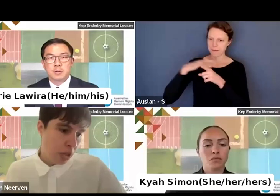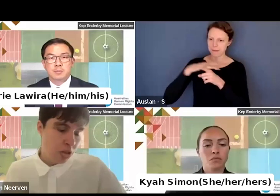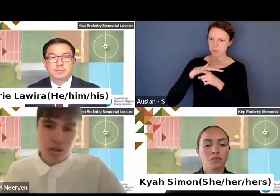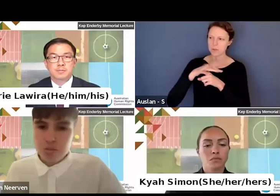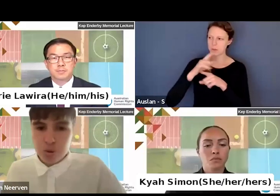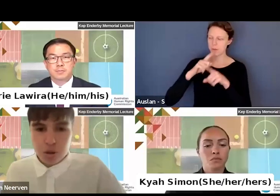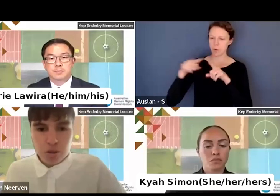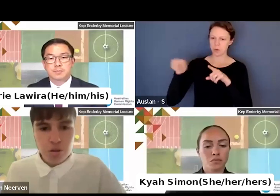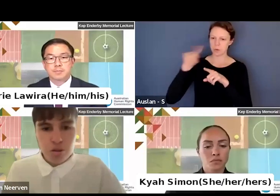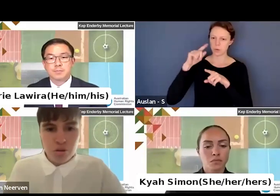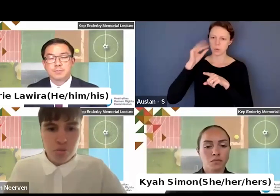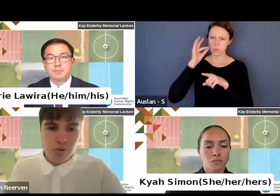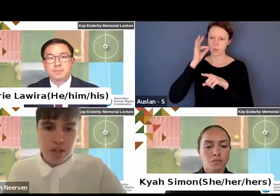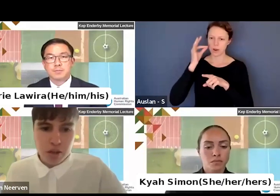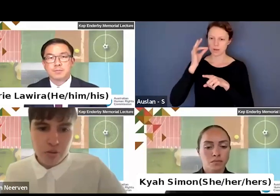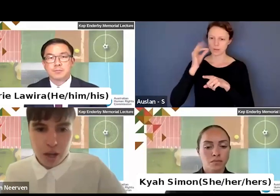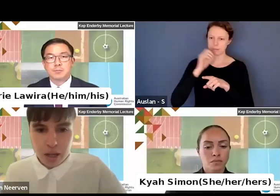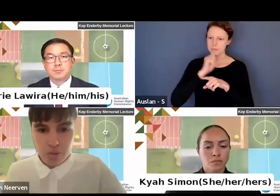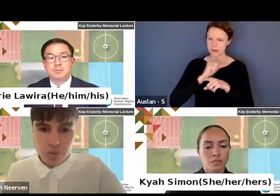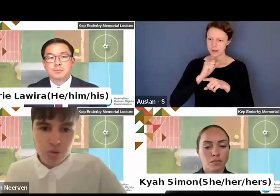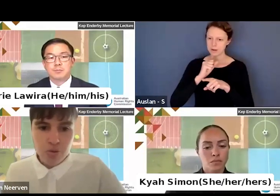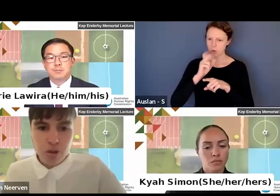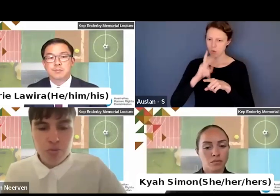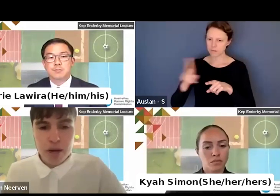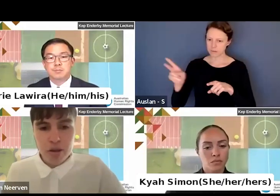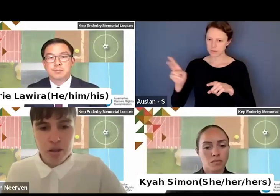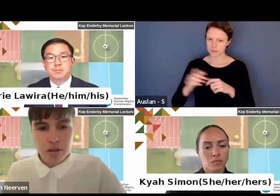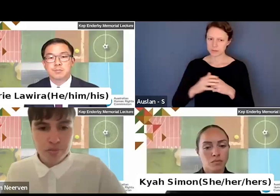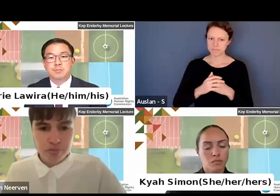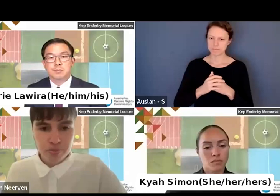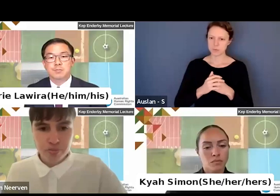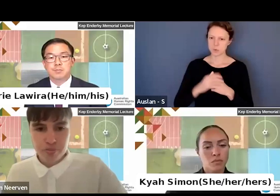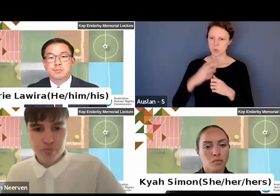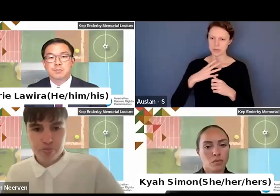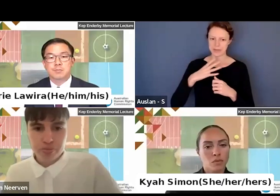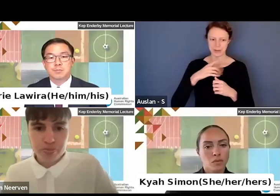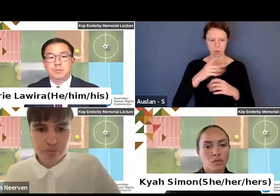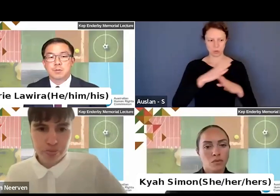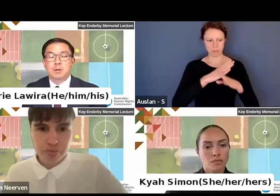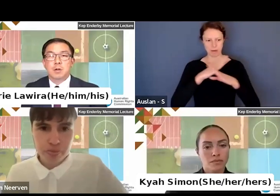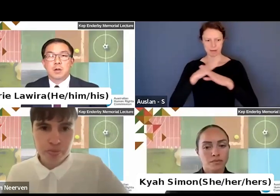And so it's important to both identify and remove those barriers.